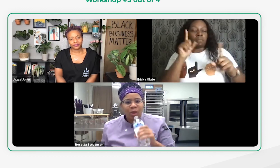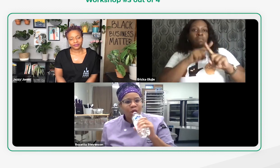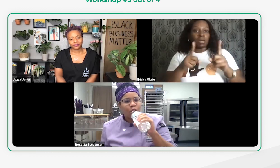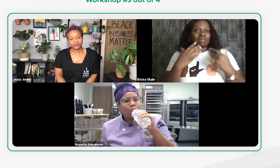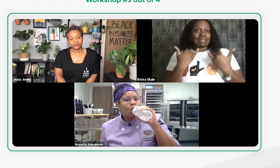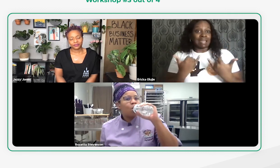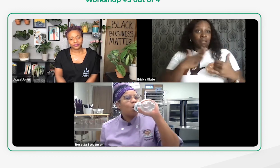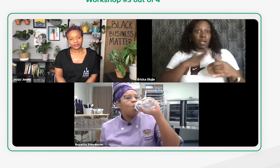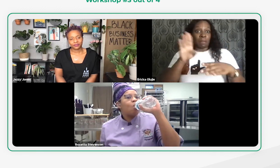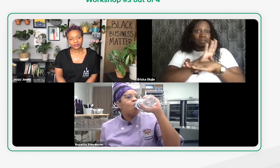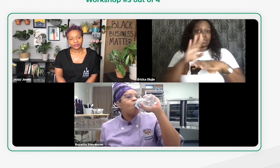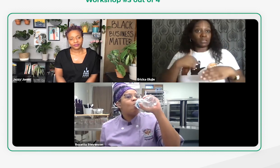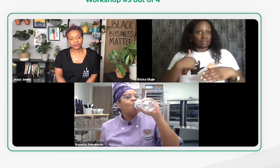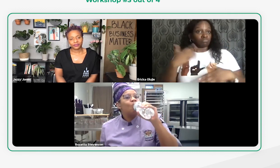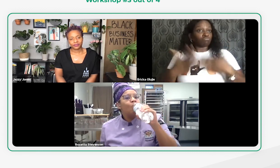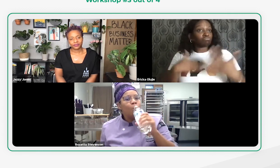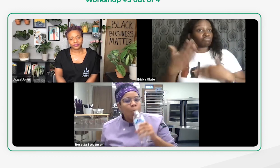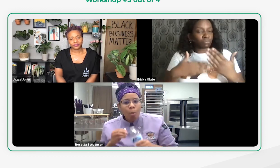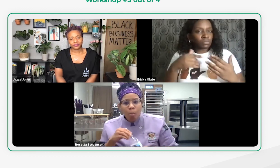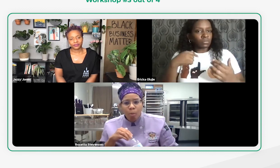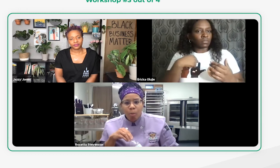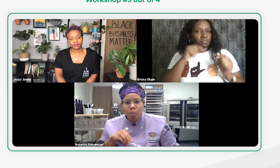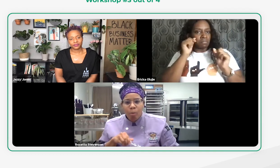She's always been my mentor, but now that I'm running my own business